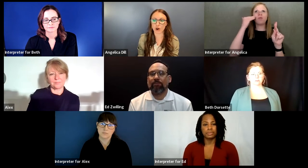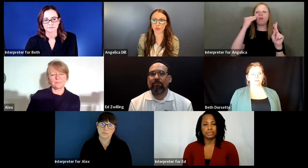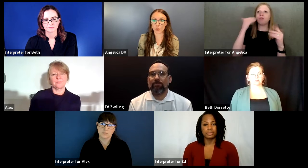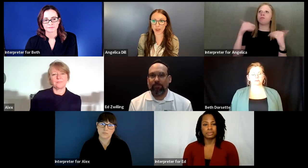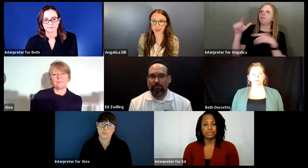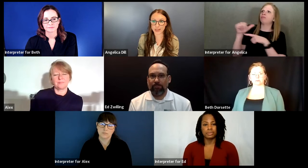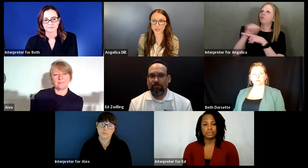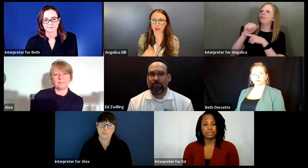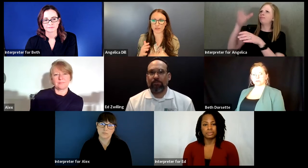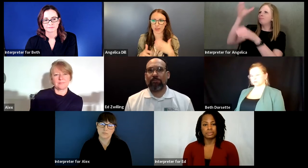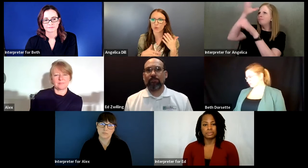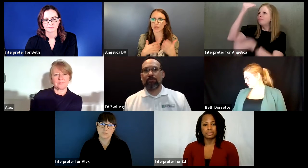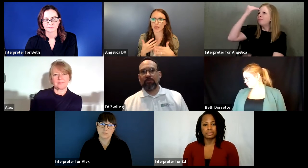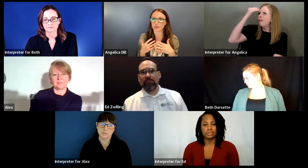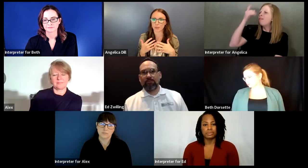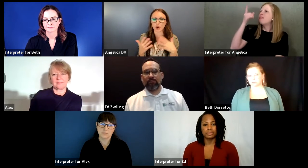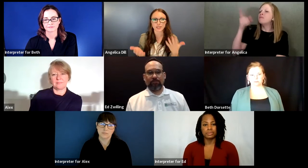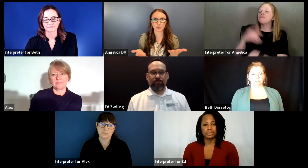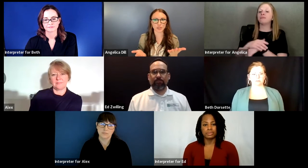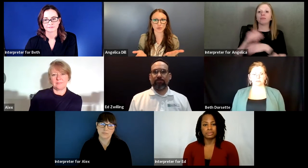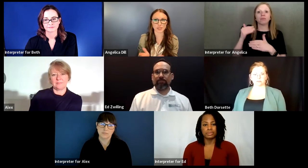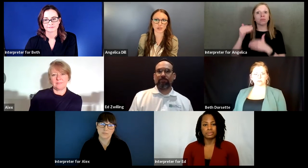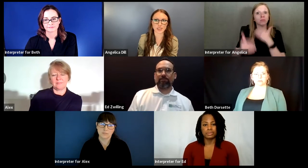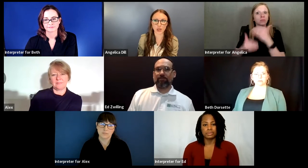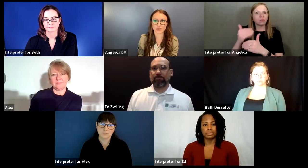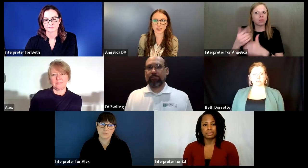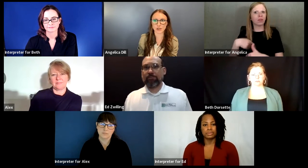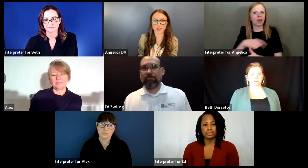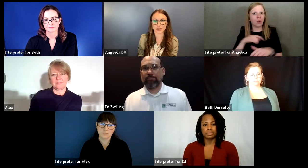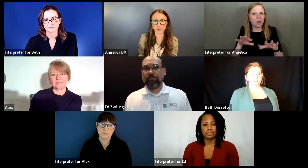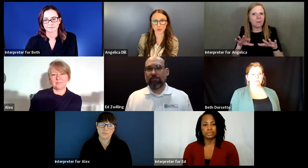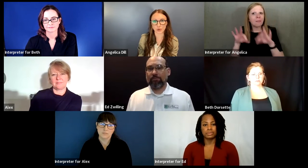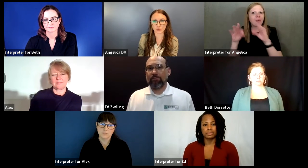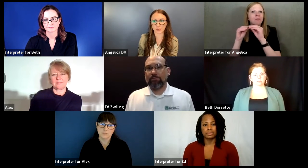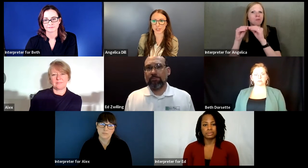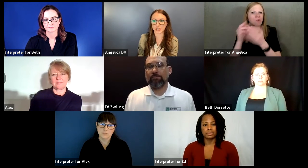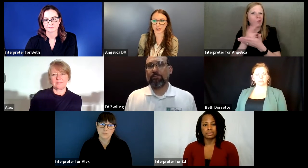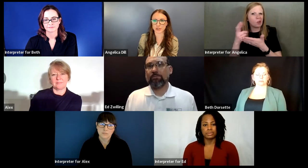And on the way to all of that, we have come across some resources ourselves. And also some really cool information.